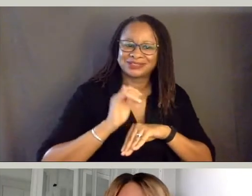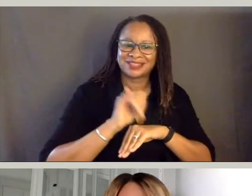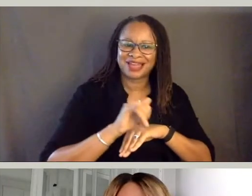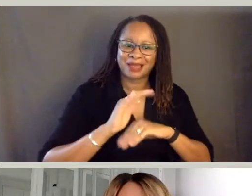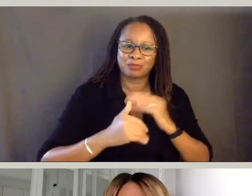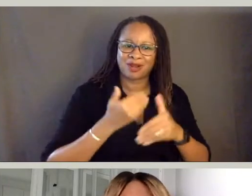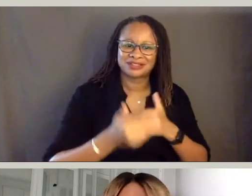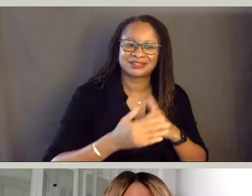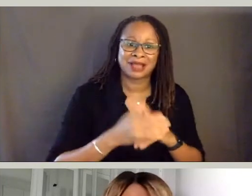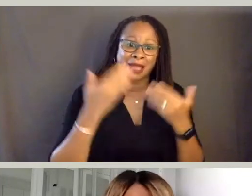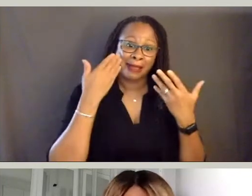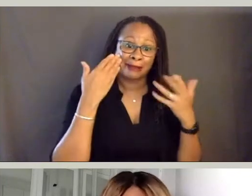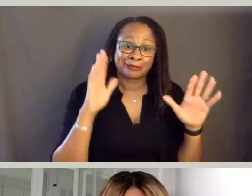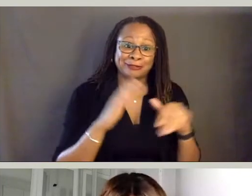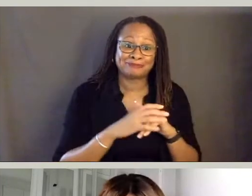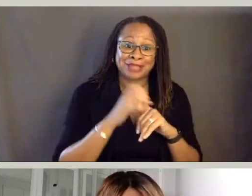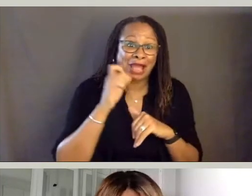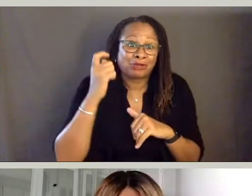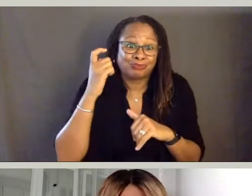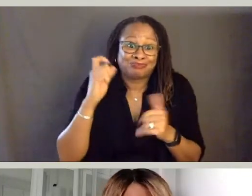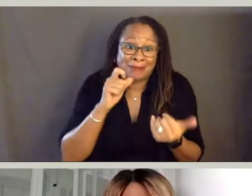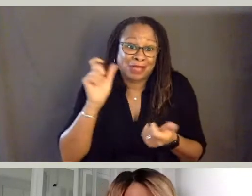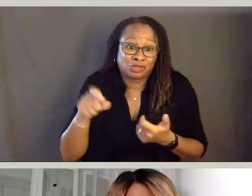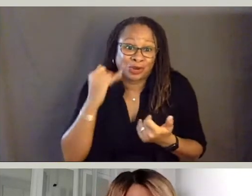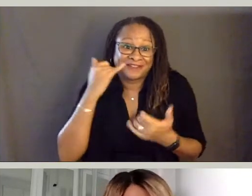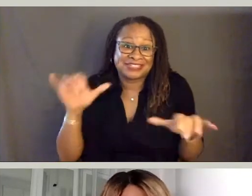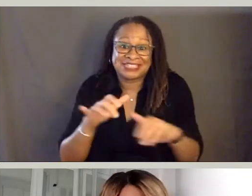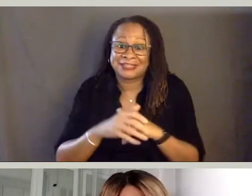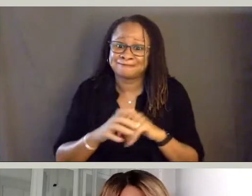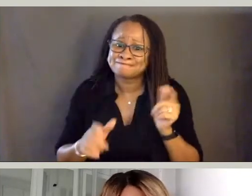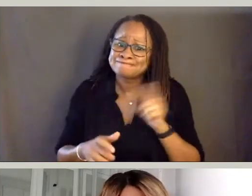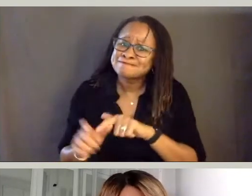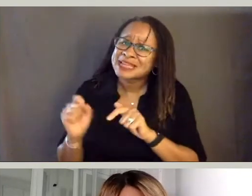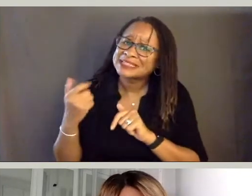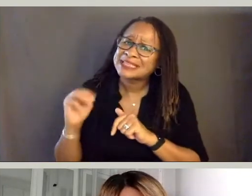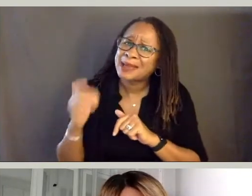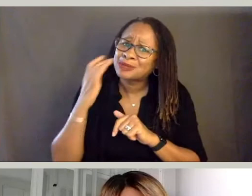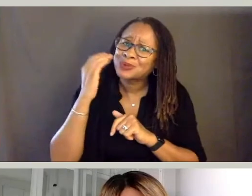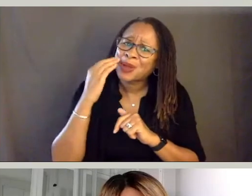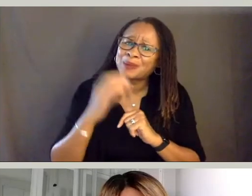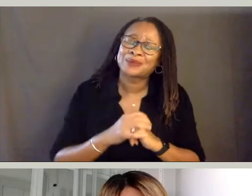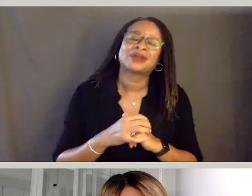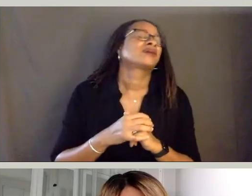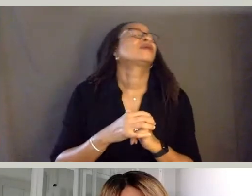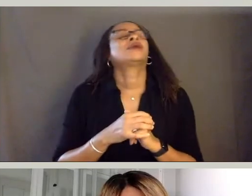I don't know. I'm not sure. Do you know? The one thing I could think about is